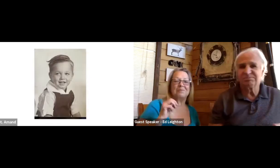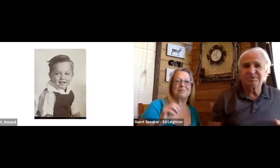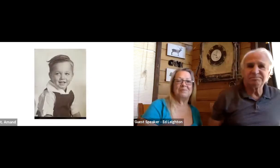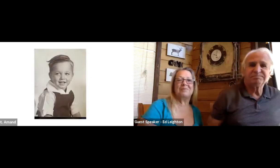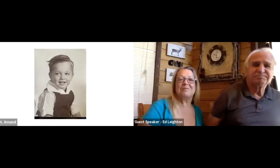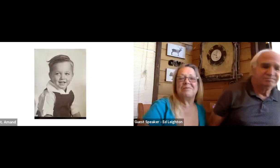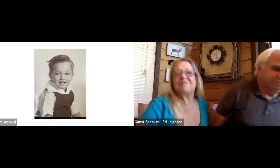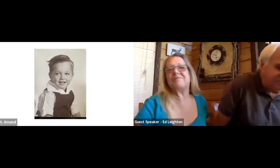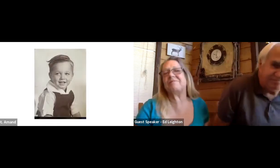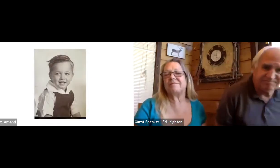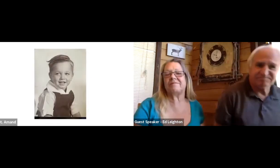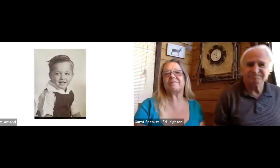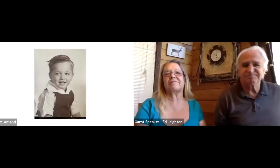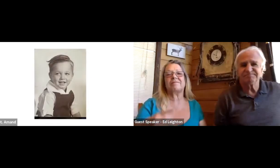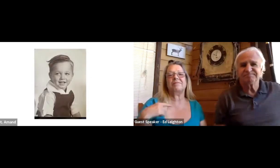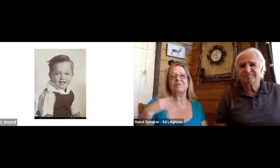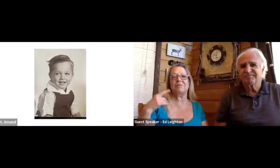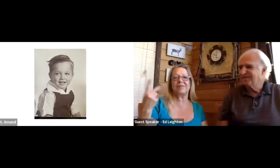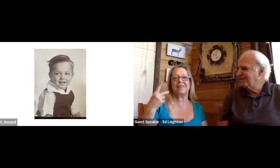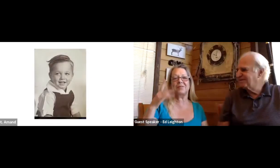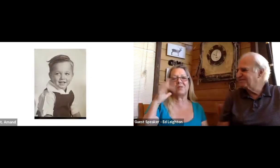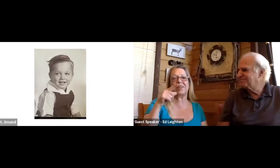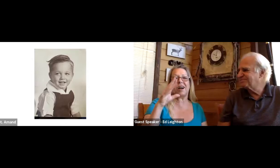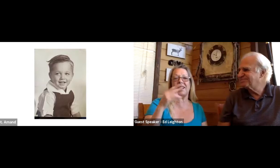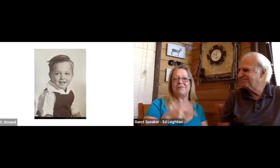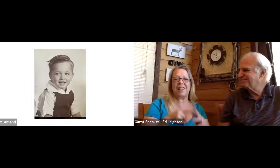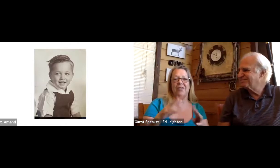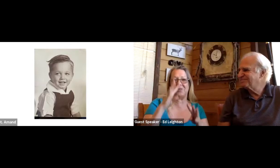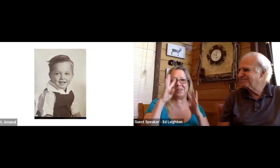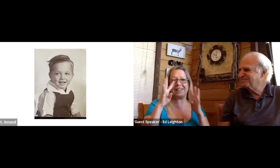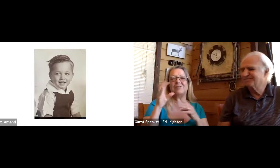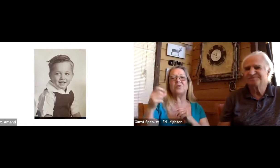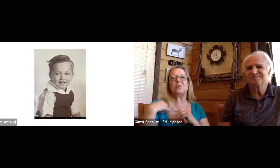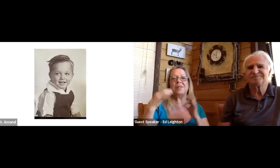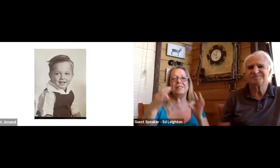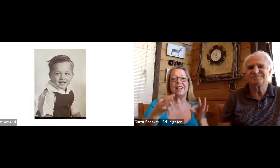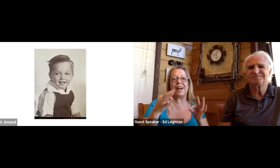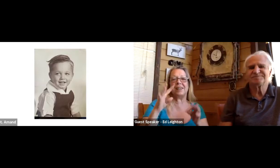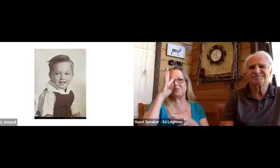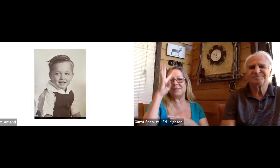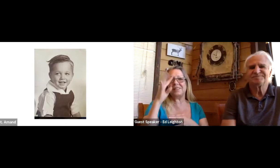want to describe a little bit of that time, Jeanine? Jeanine: Yeah, this is Jeanine.